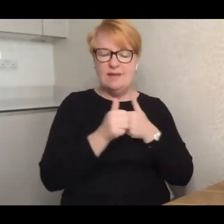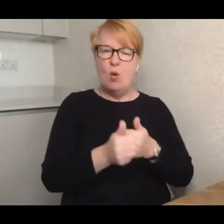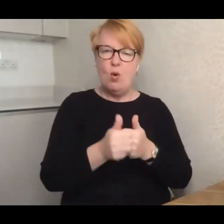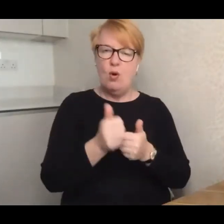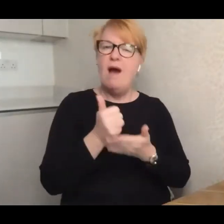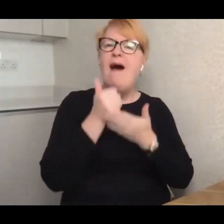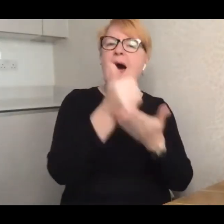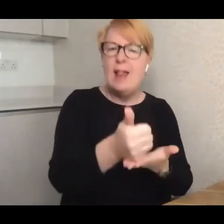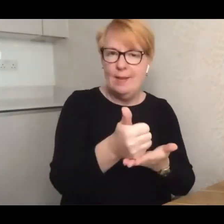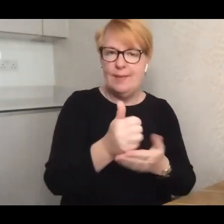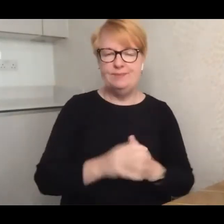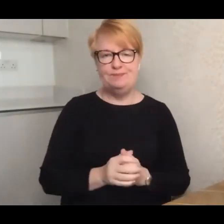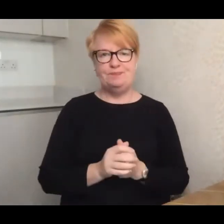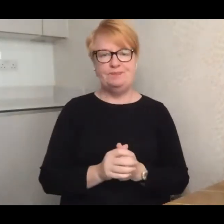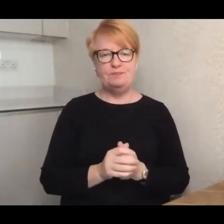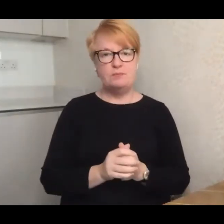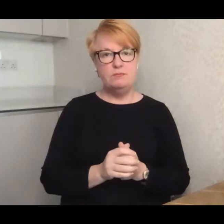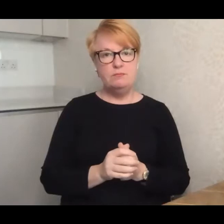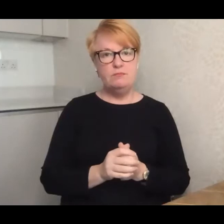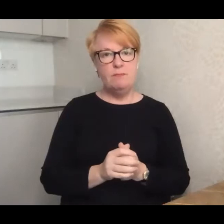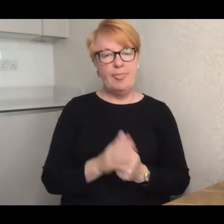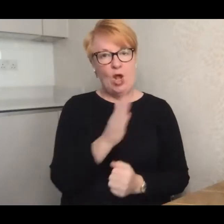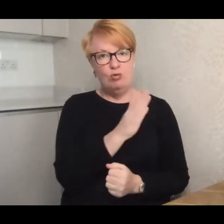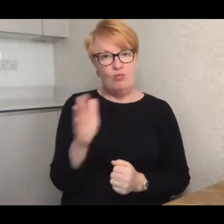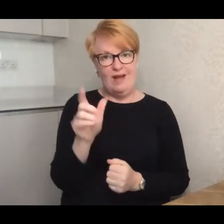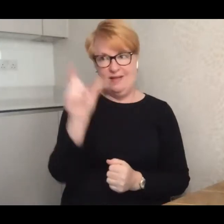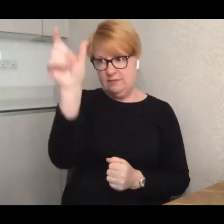On the right of your screen, you will see our Slido bar where you can post